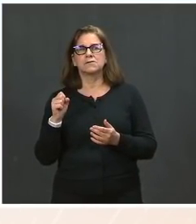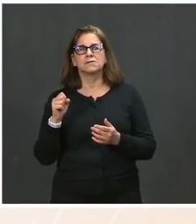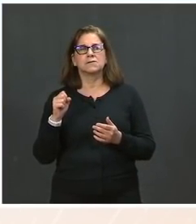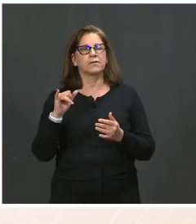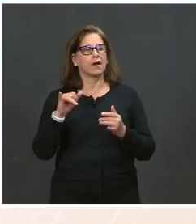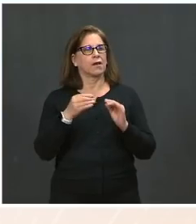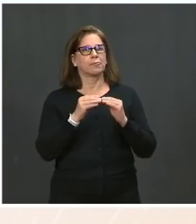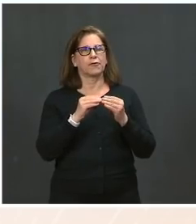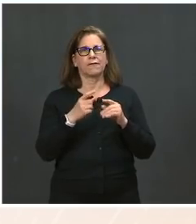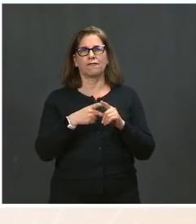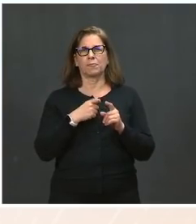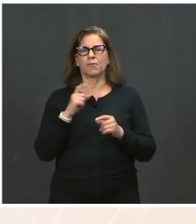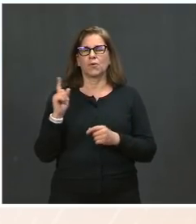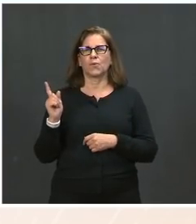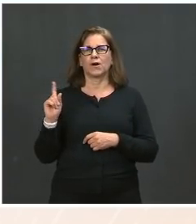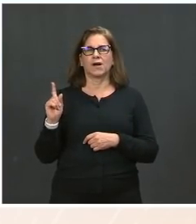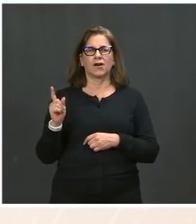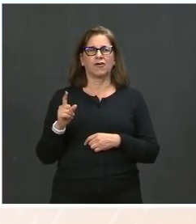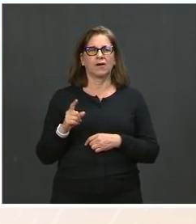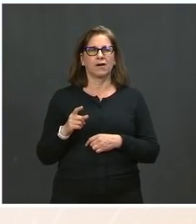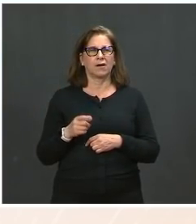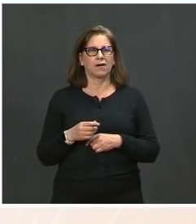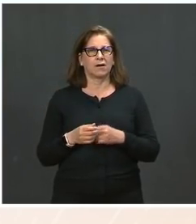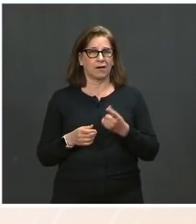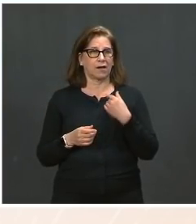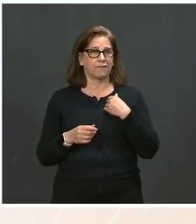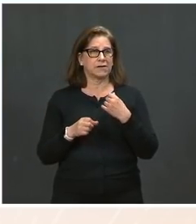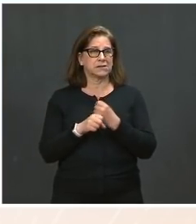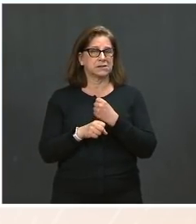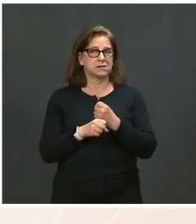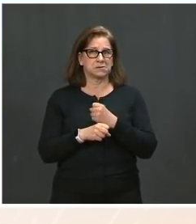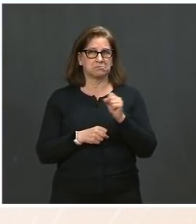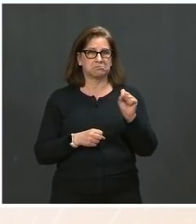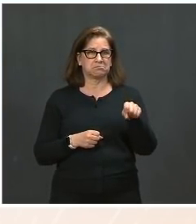Ms. Psaki: We can certainly get you a citation. What I did the other day, but I'm happy to reiterate,